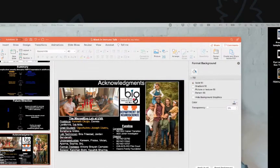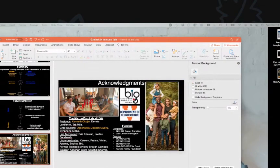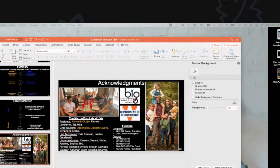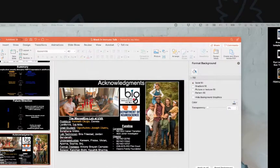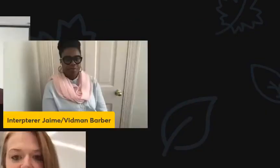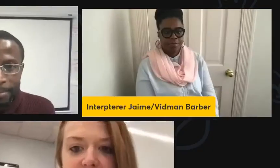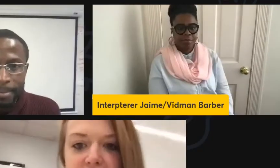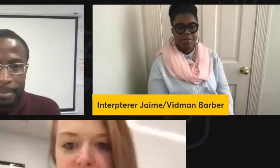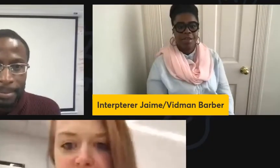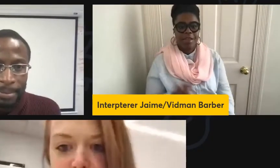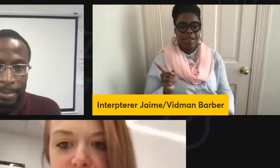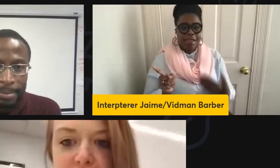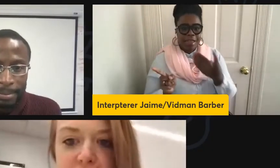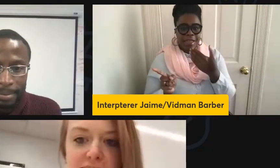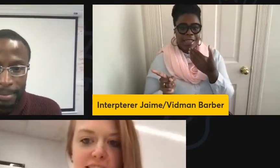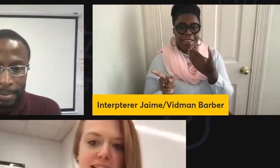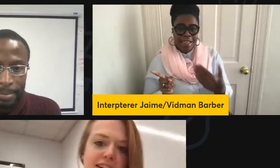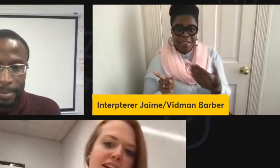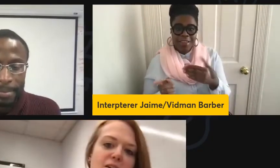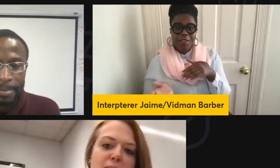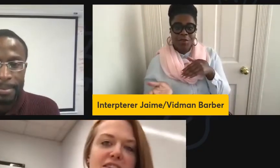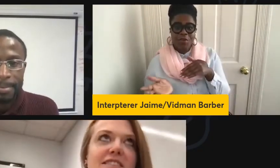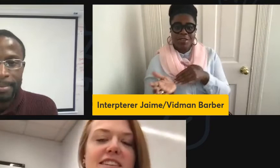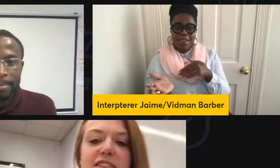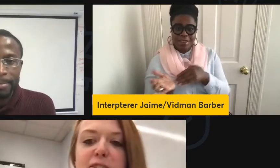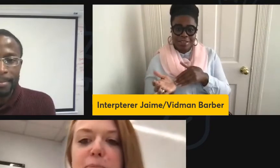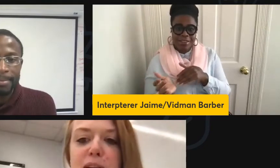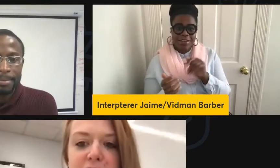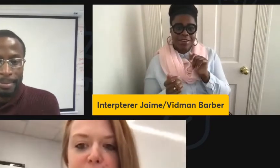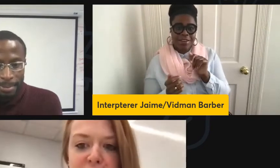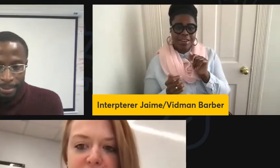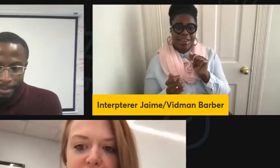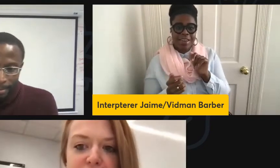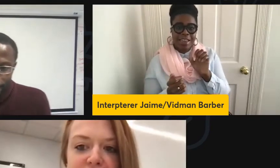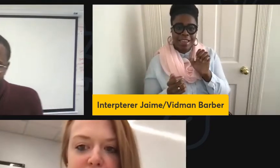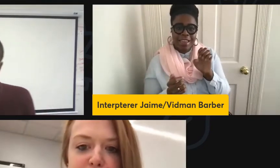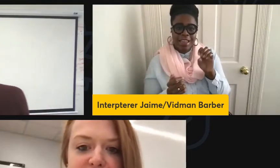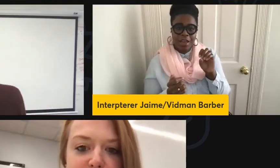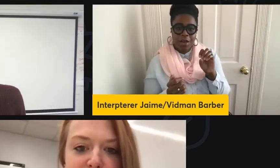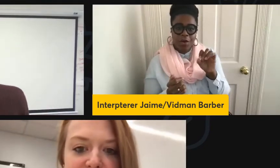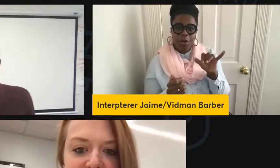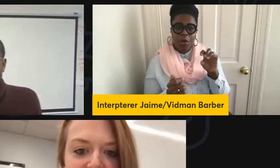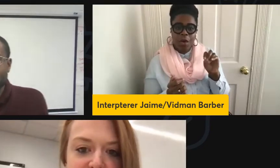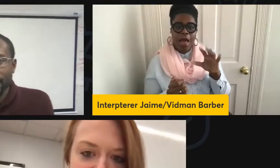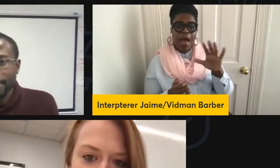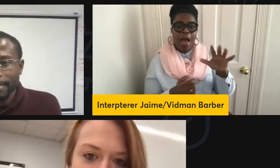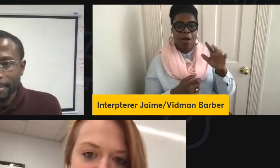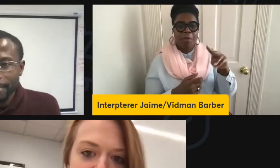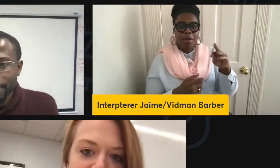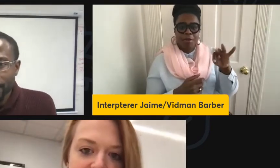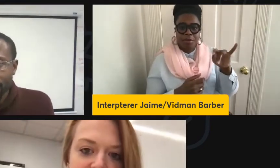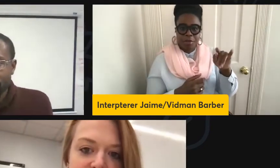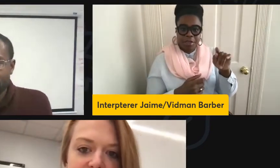Thank you, Dr. Aya, for really great talk and how microglial purinergic receptors may regulate circuitry and behavior in a